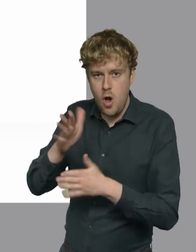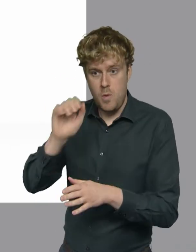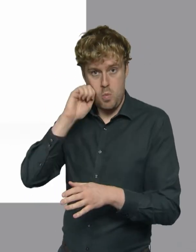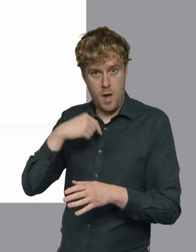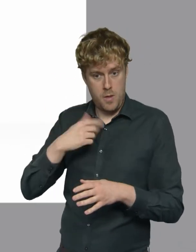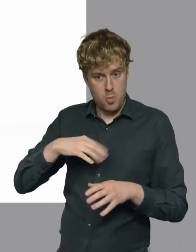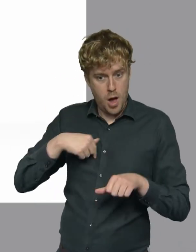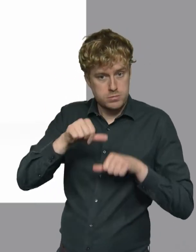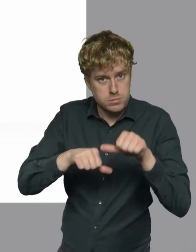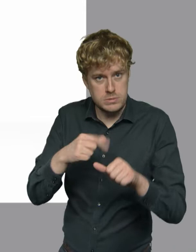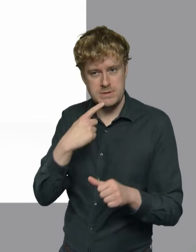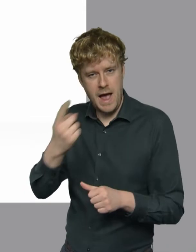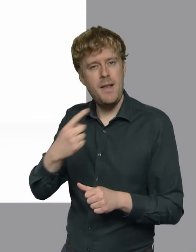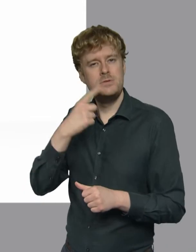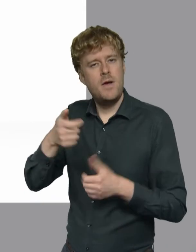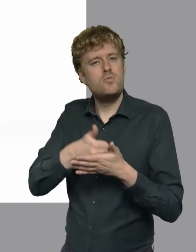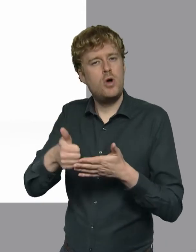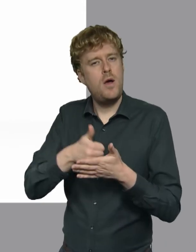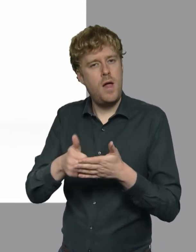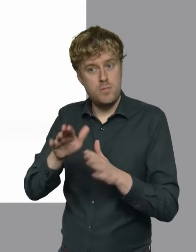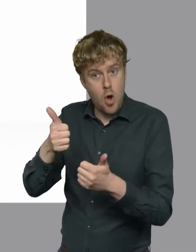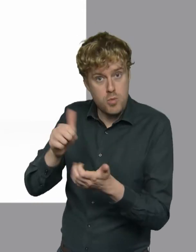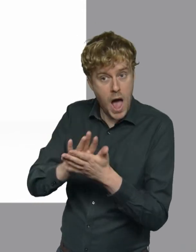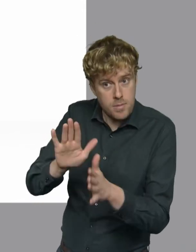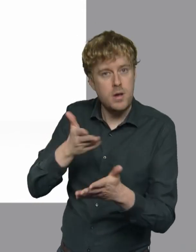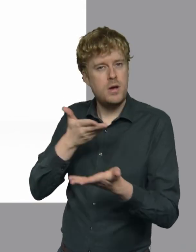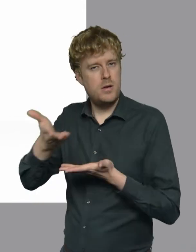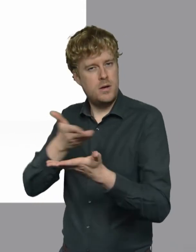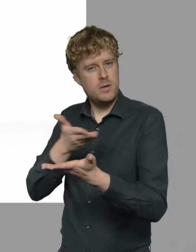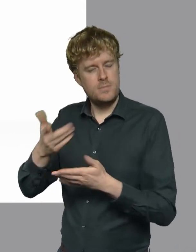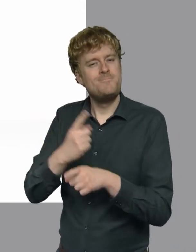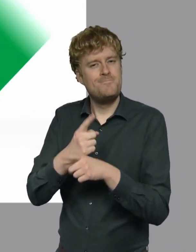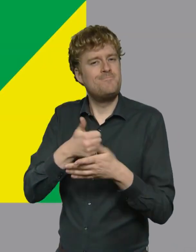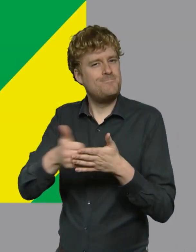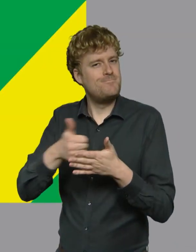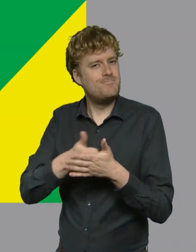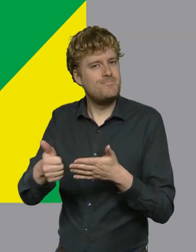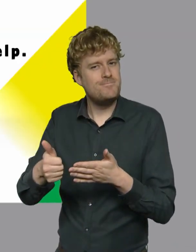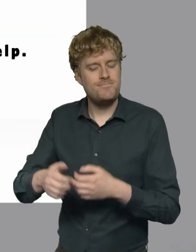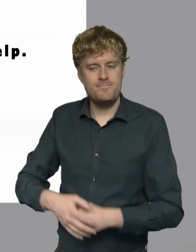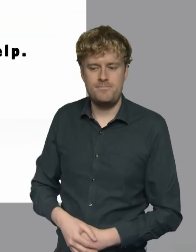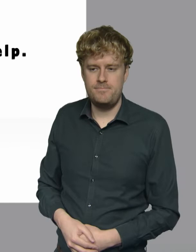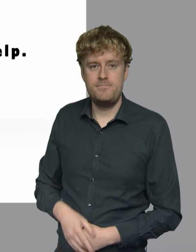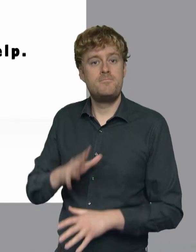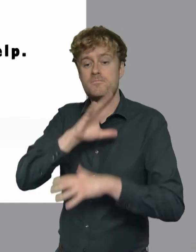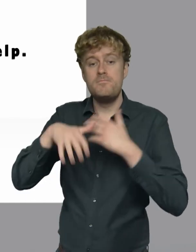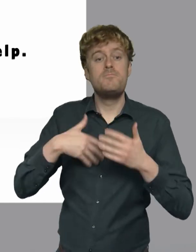Check if it's OK with them for you to carry out any help before doing so. Now it's time to call 999